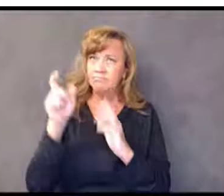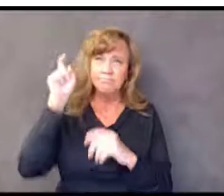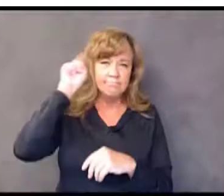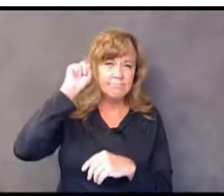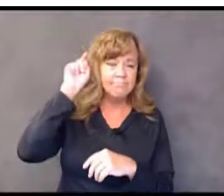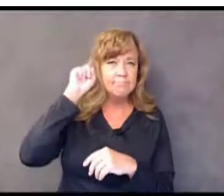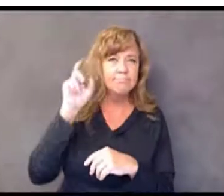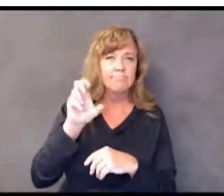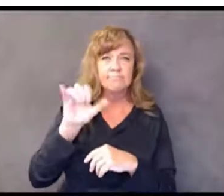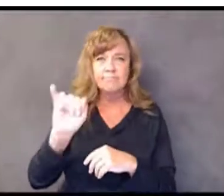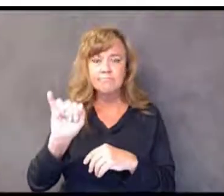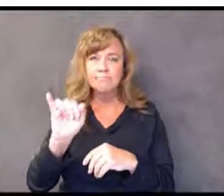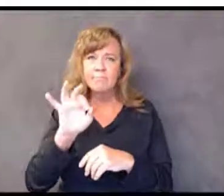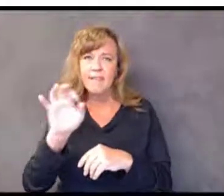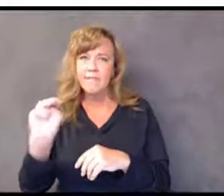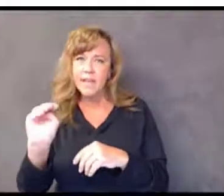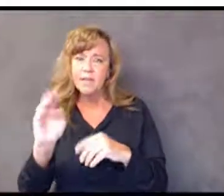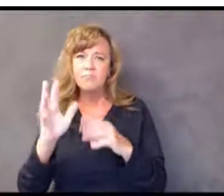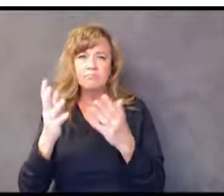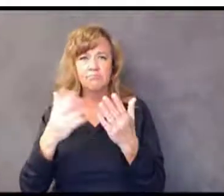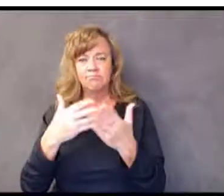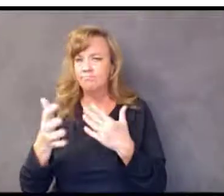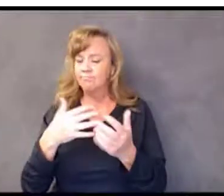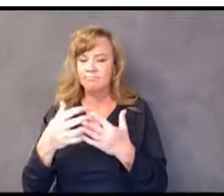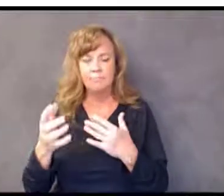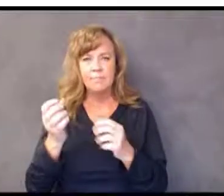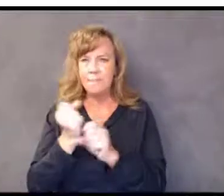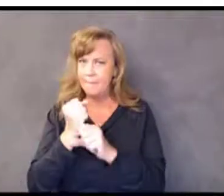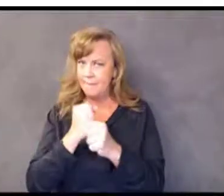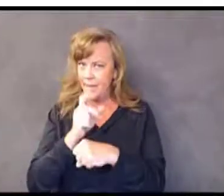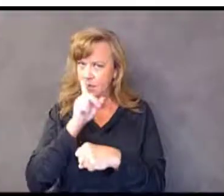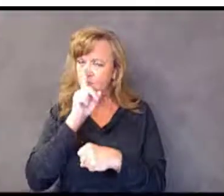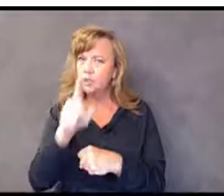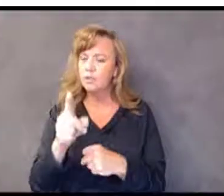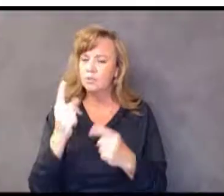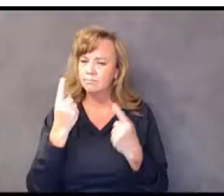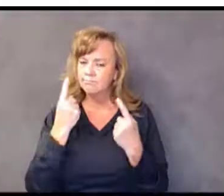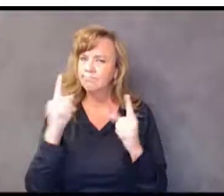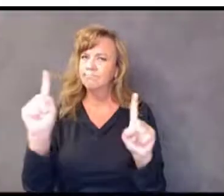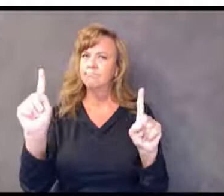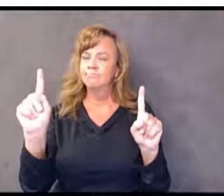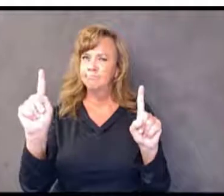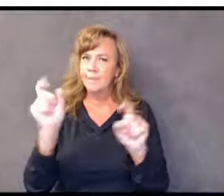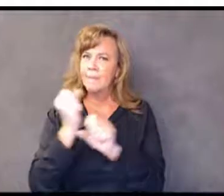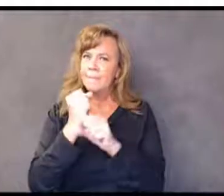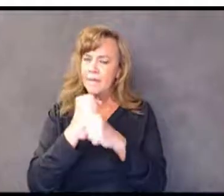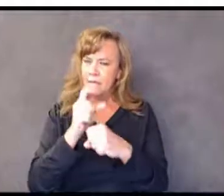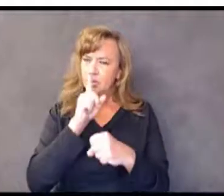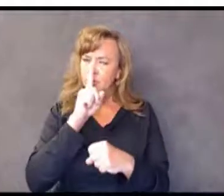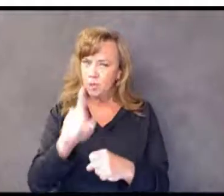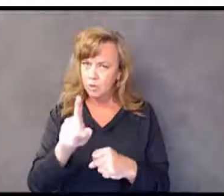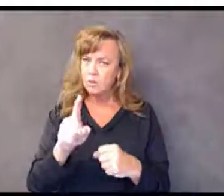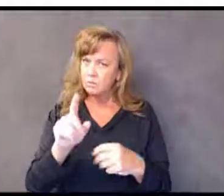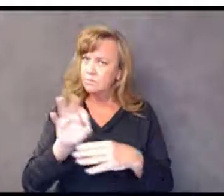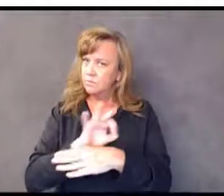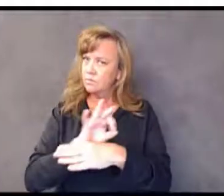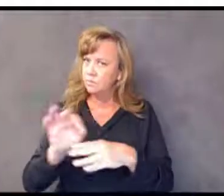This includes, but is not limited, to ensuring access to appropriate hearing equipment that is working properly.